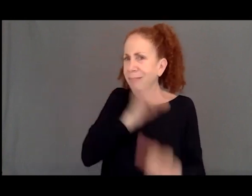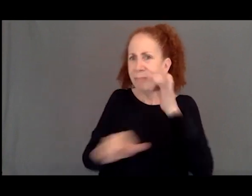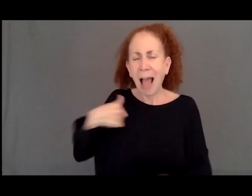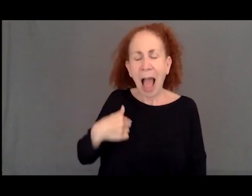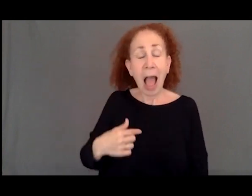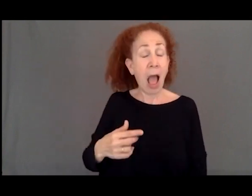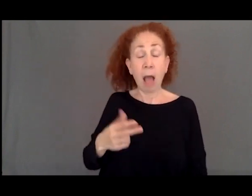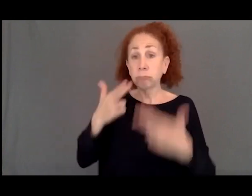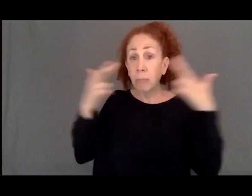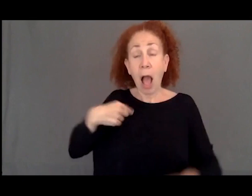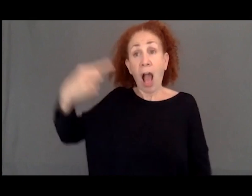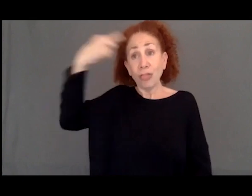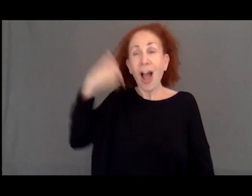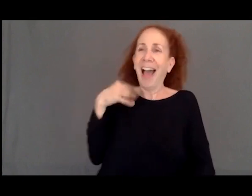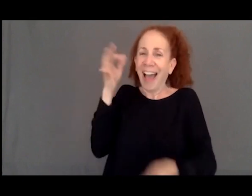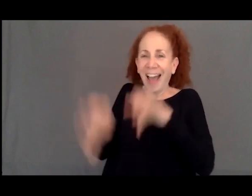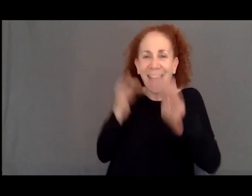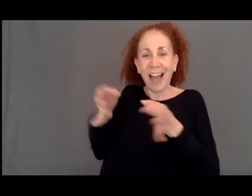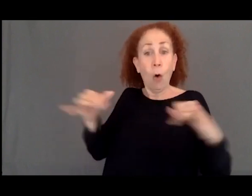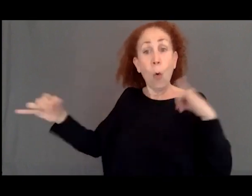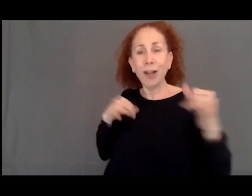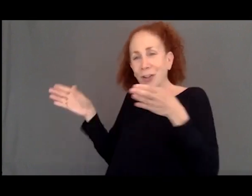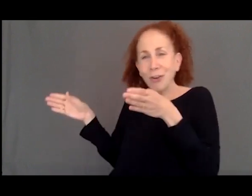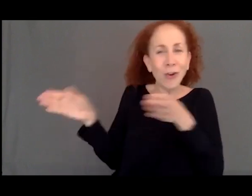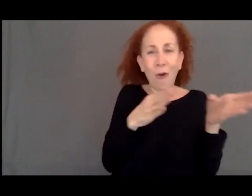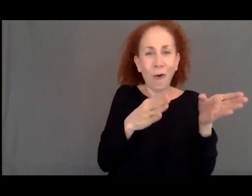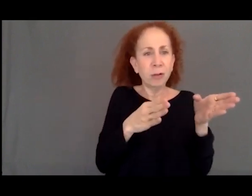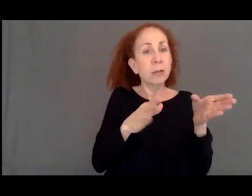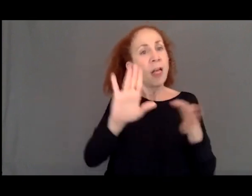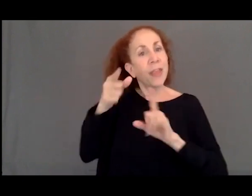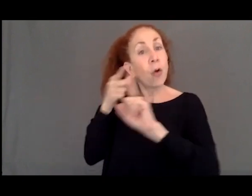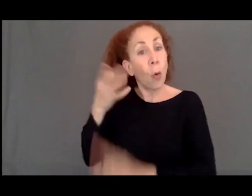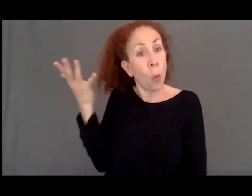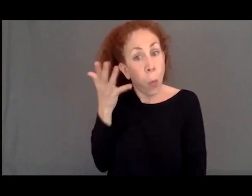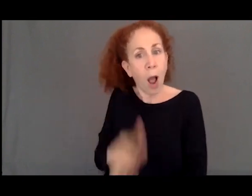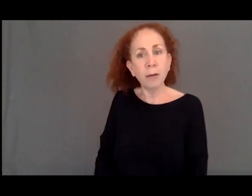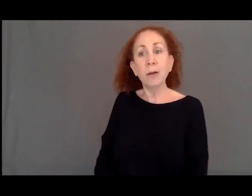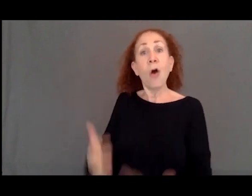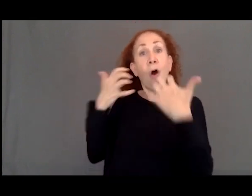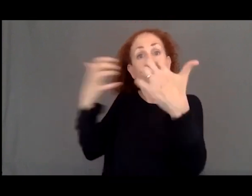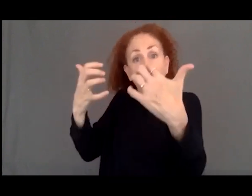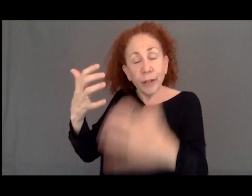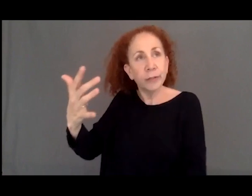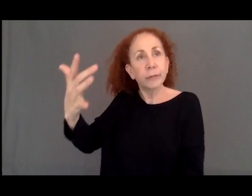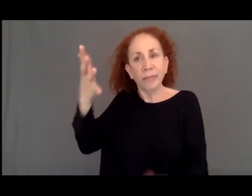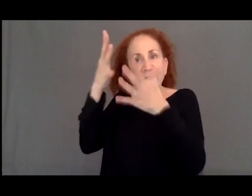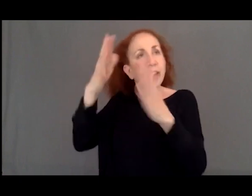I naively believed that I could divert the Hollywood organism from its goal-- the simultaneous lobotomization and pickpocketing